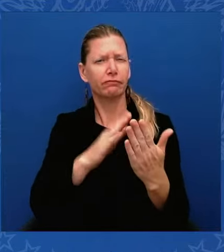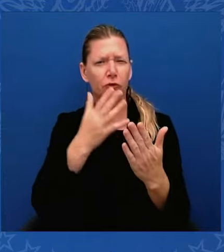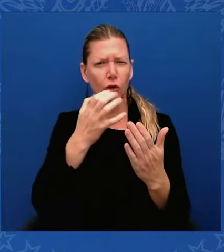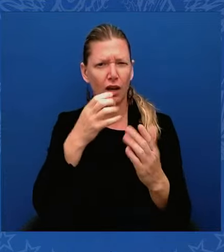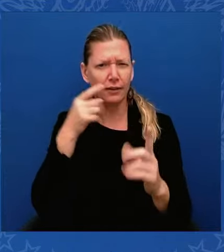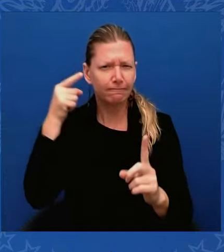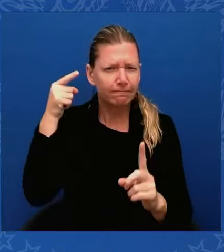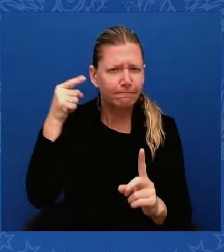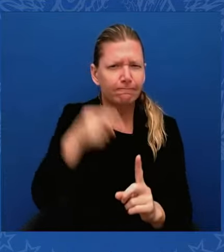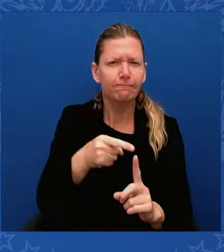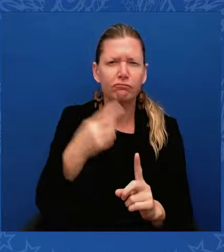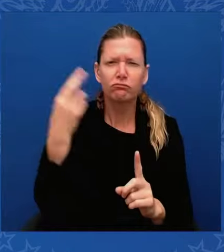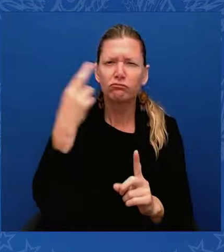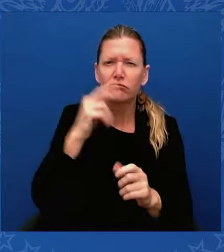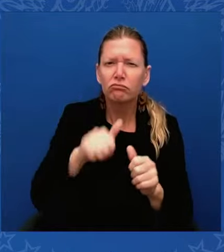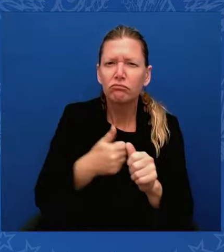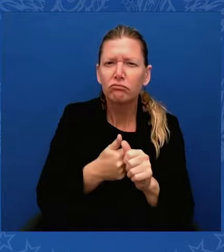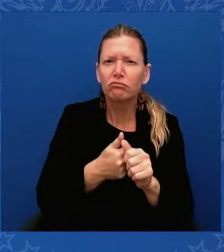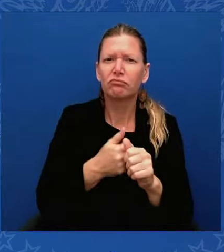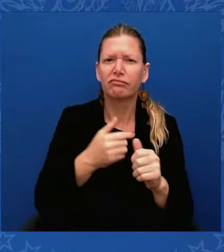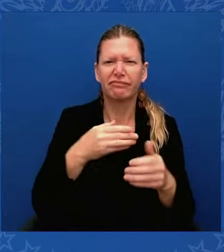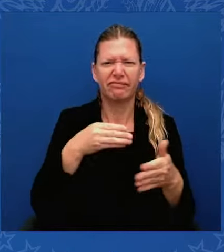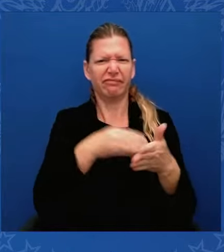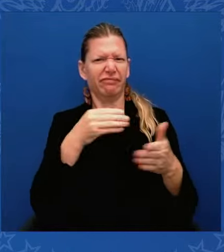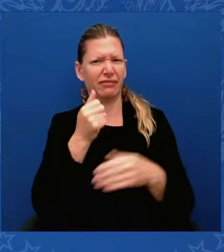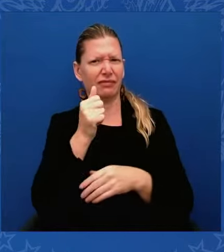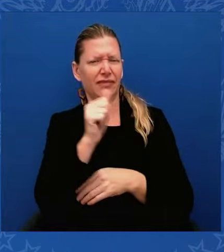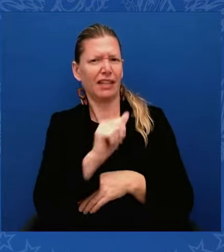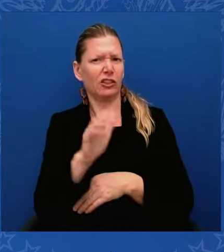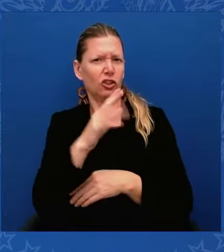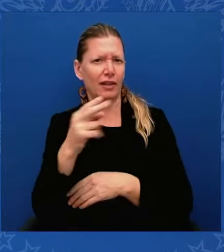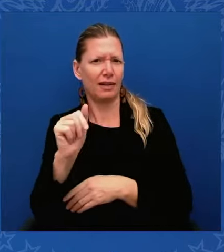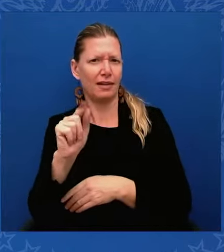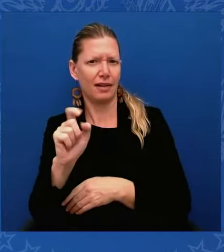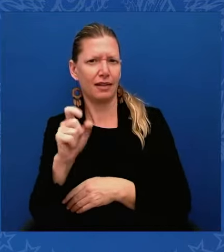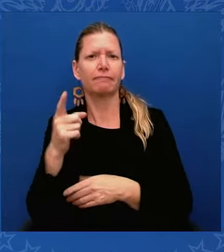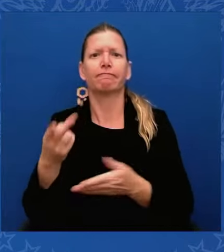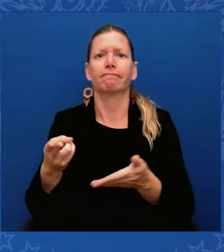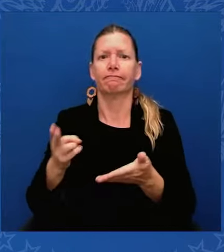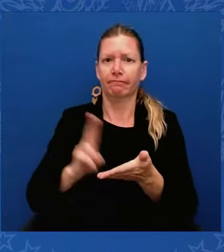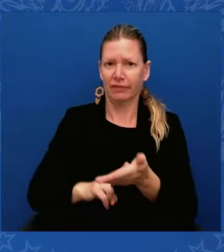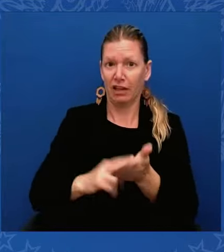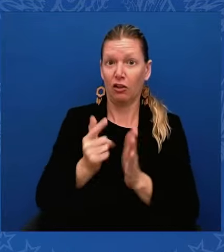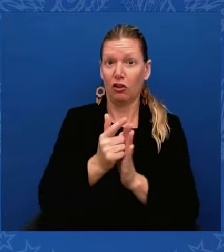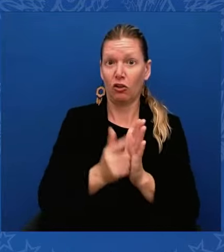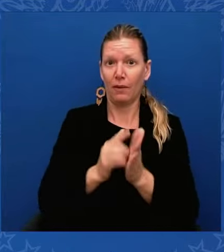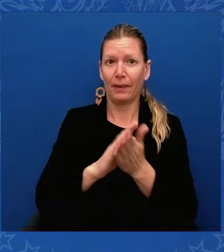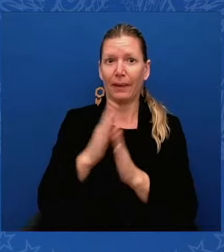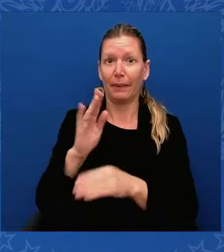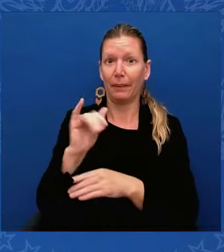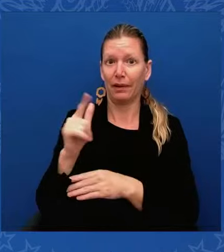And that is the bill to create the National Smithsonian Museum of Asian Pacific American History and Culture.